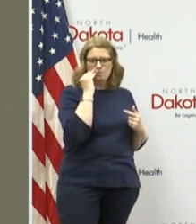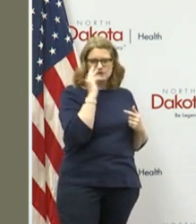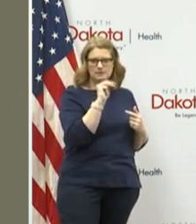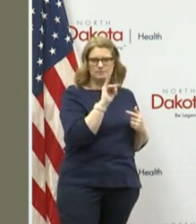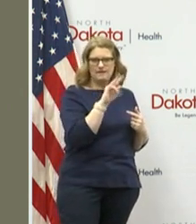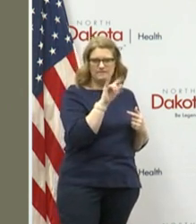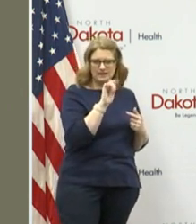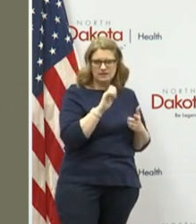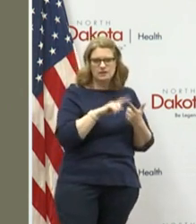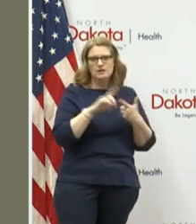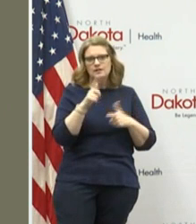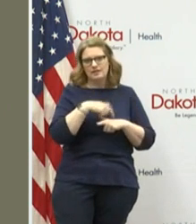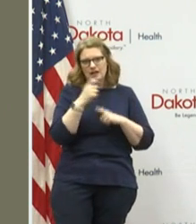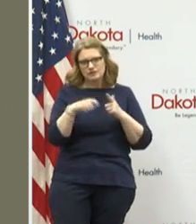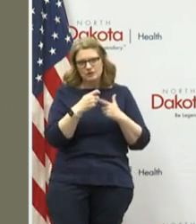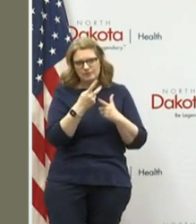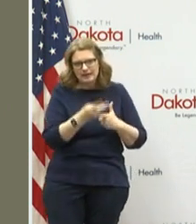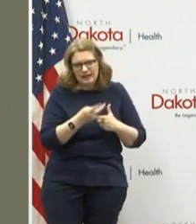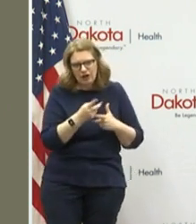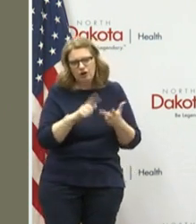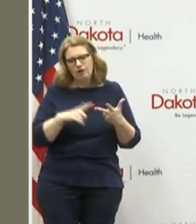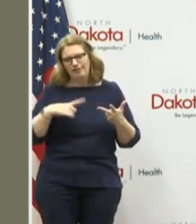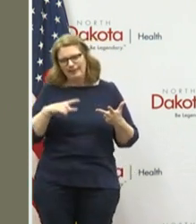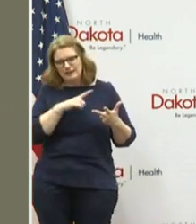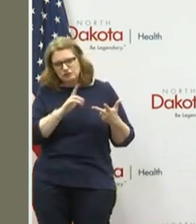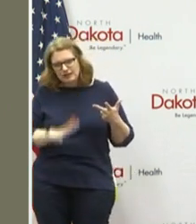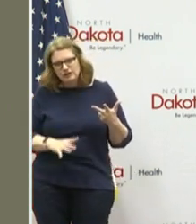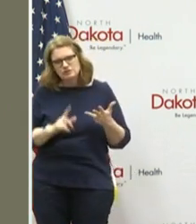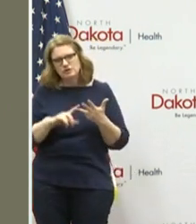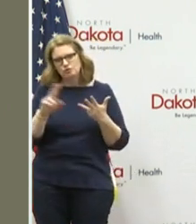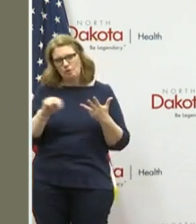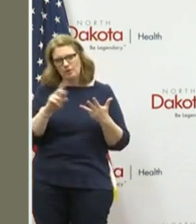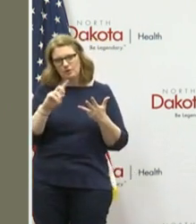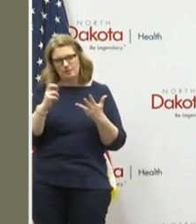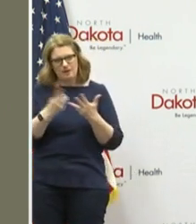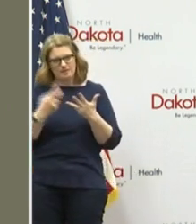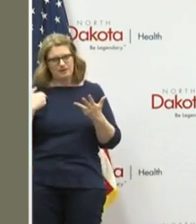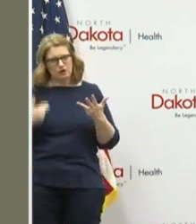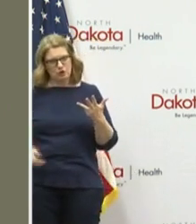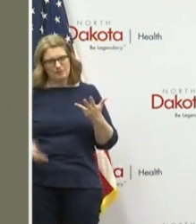INCLUDING INPUT FROM THE REUNITING FAMILIES TASK FORCE,